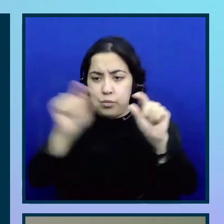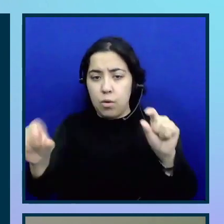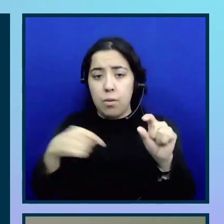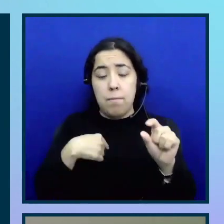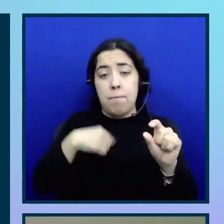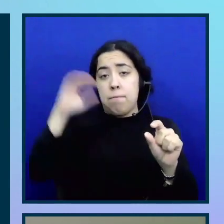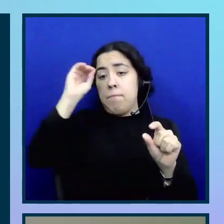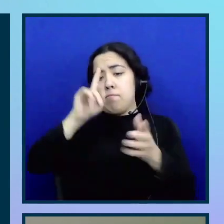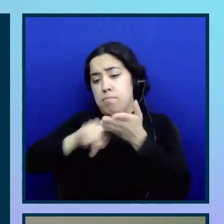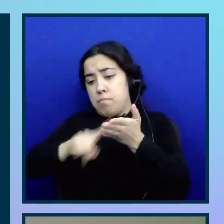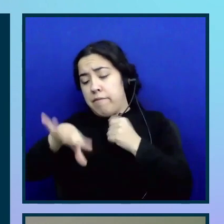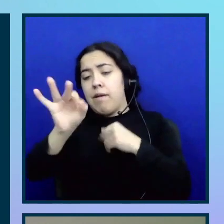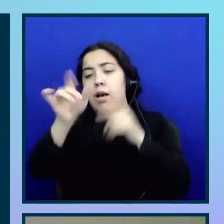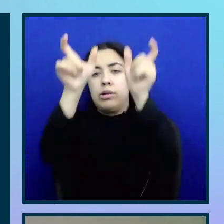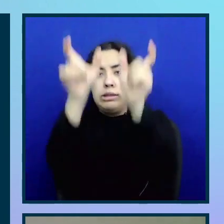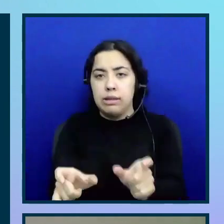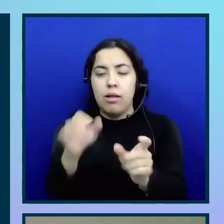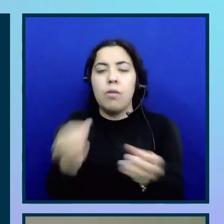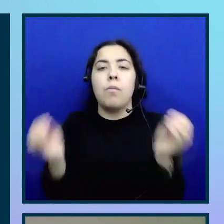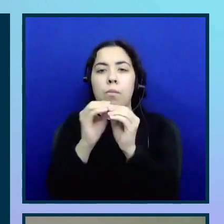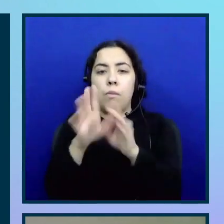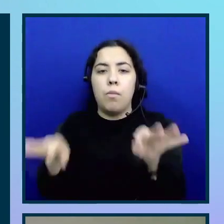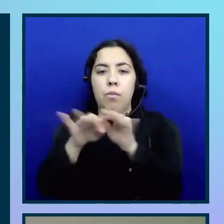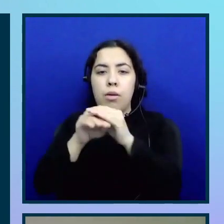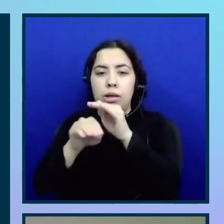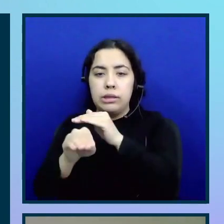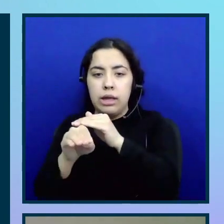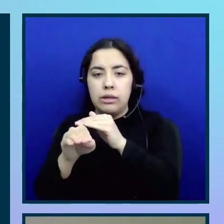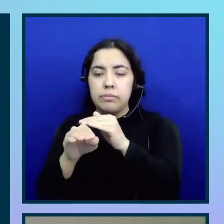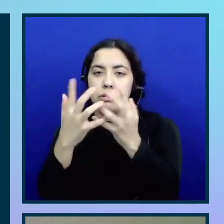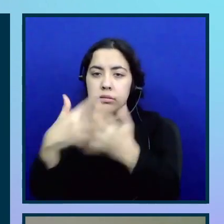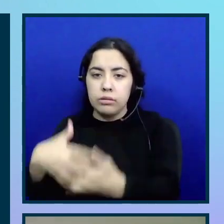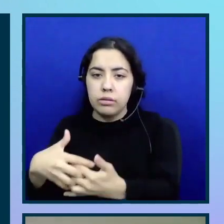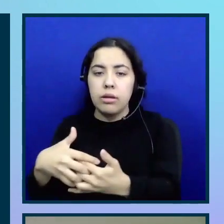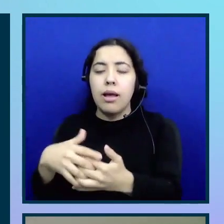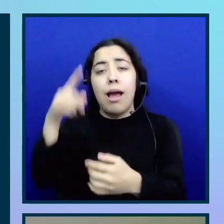I thought putting focus on the cell, but still including a checkbox inside the cell would work better